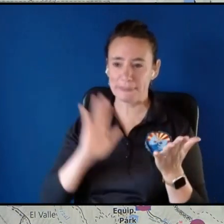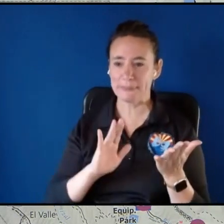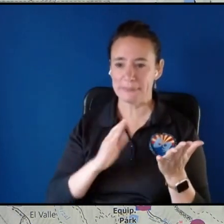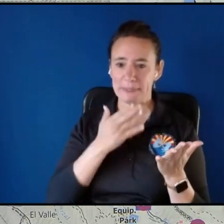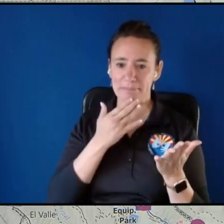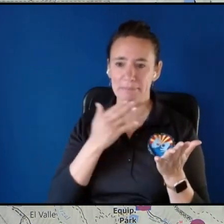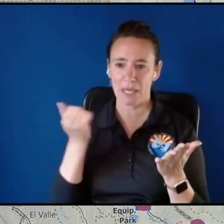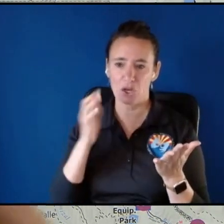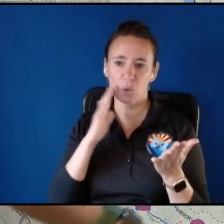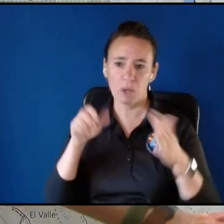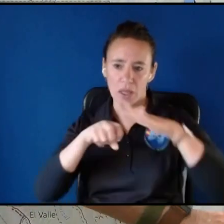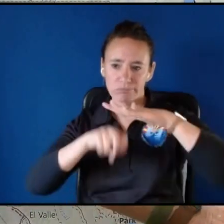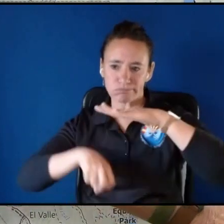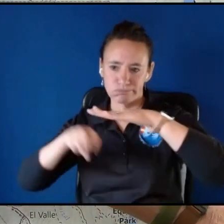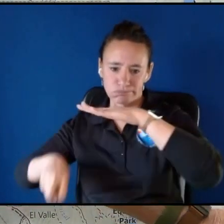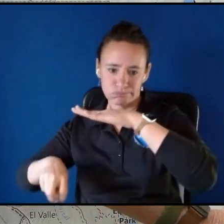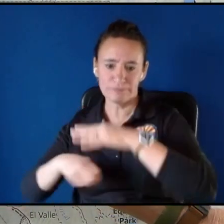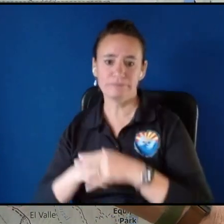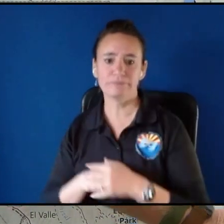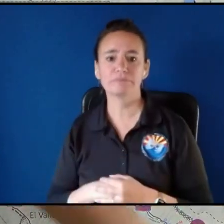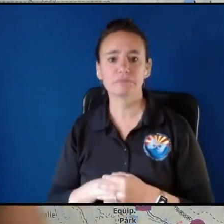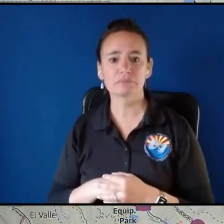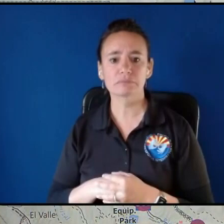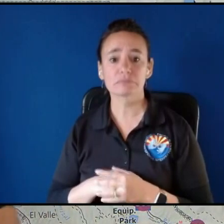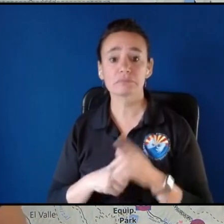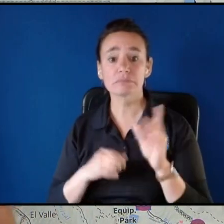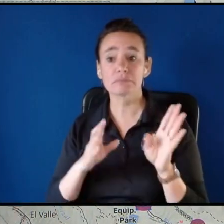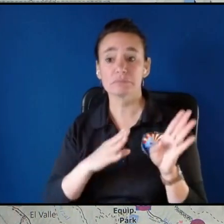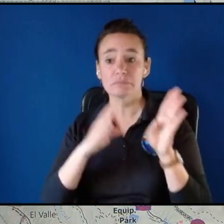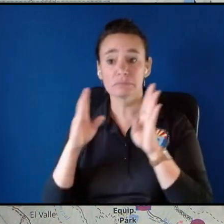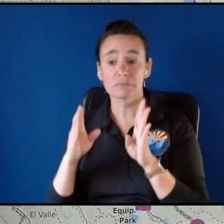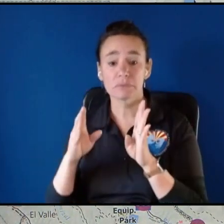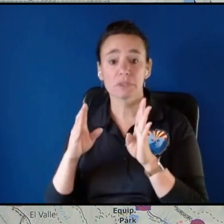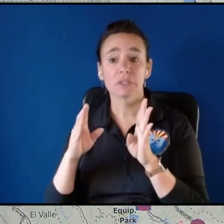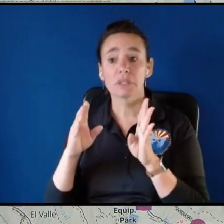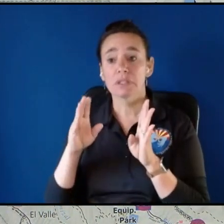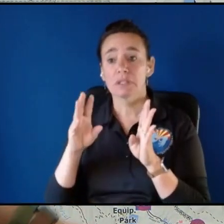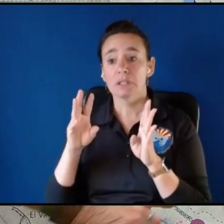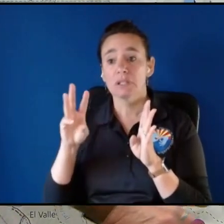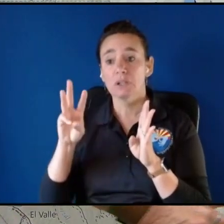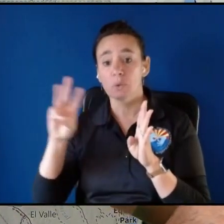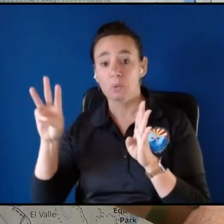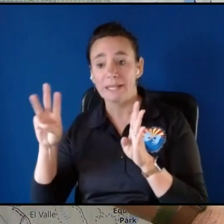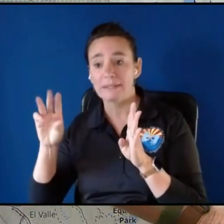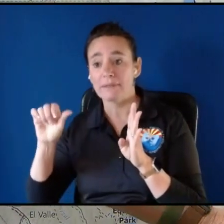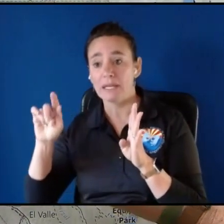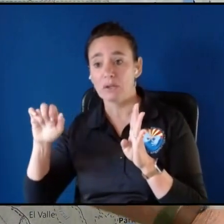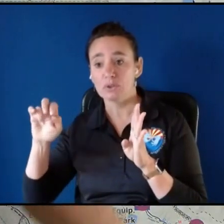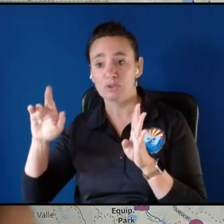west side is this Division "Mike" country west of Angostura. if you remember, we had some spots in there over the last